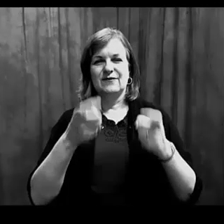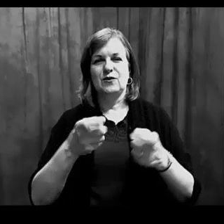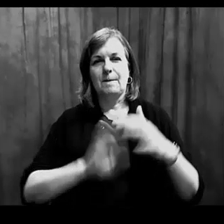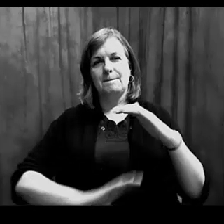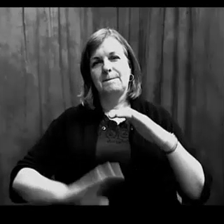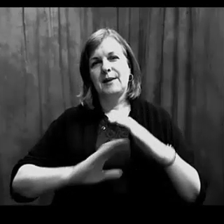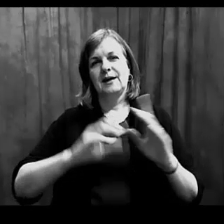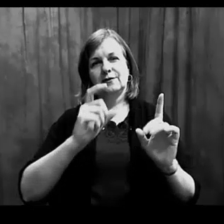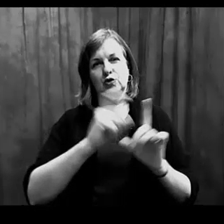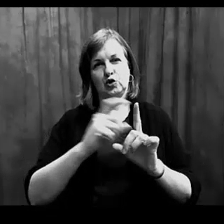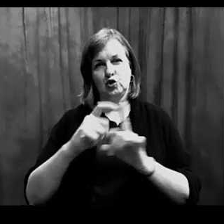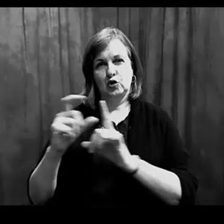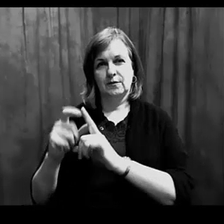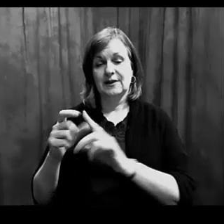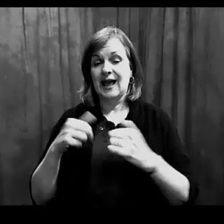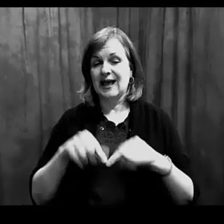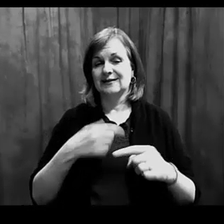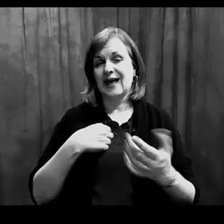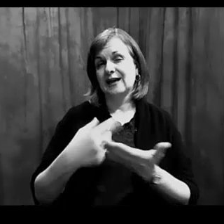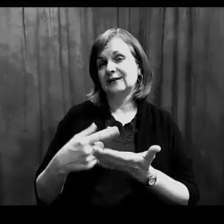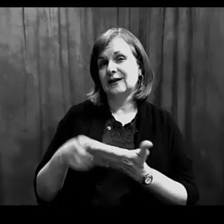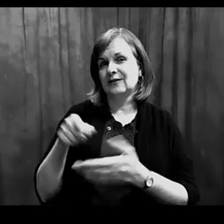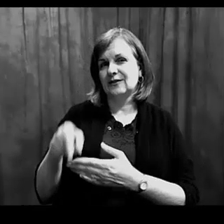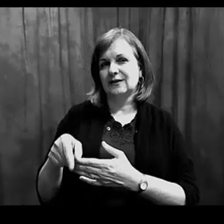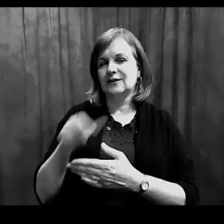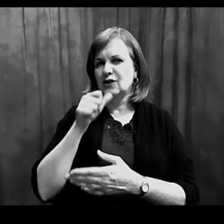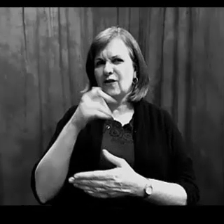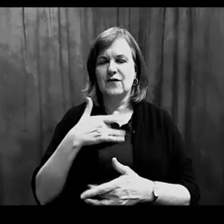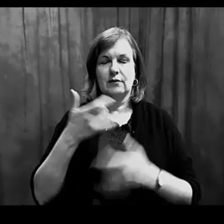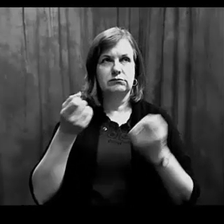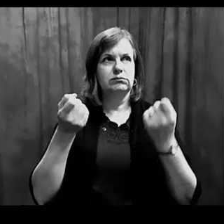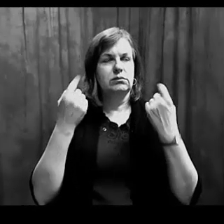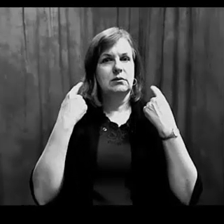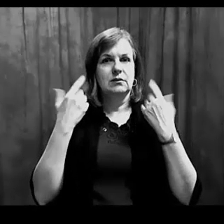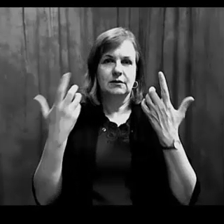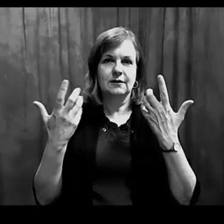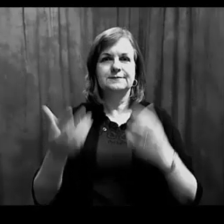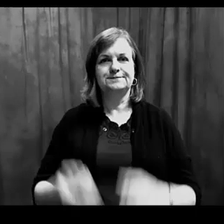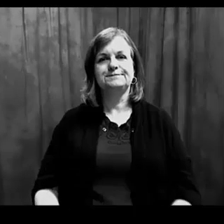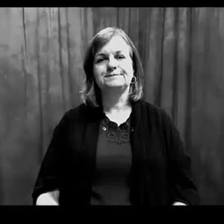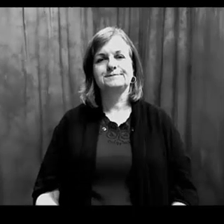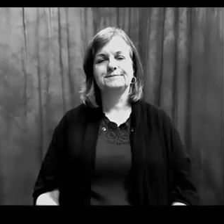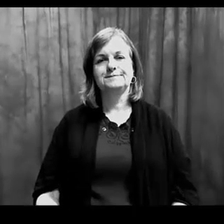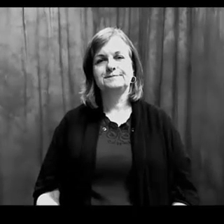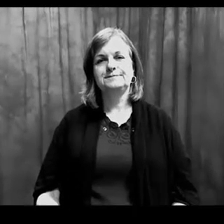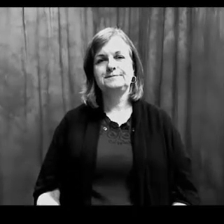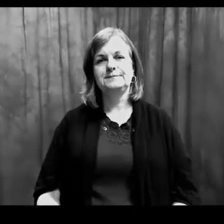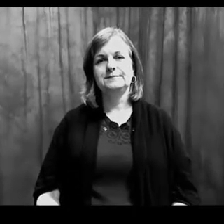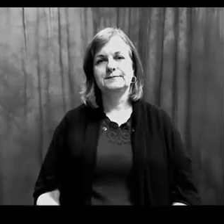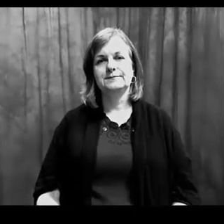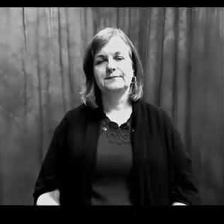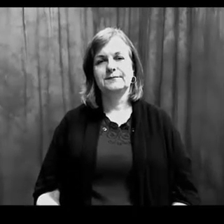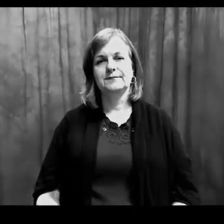but I want to give you some basic terminology so as I discuss it you're not feeling totally lost